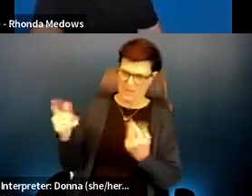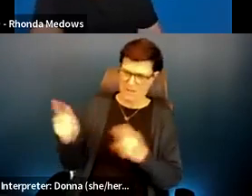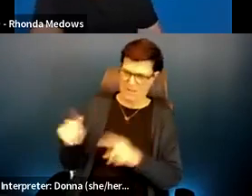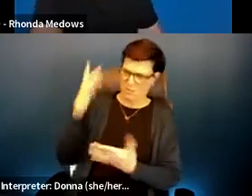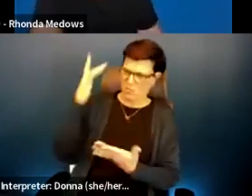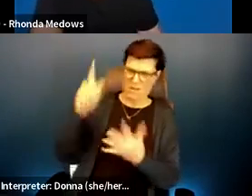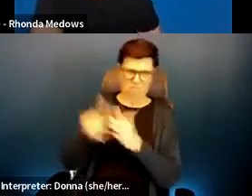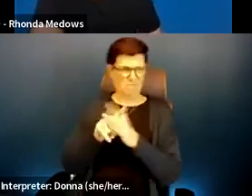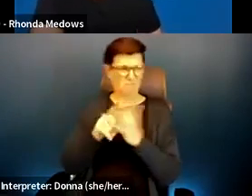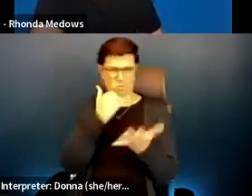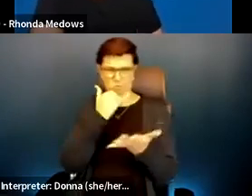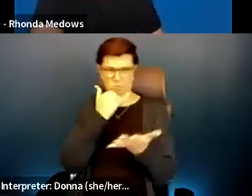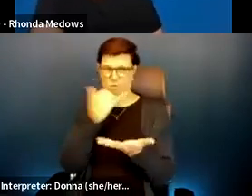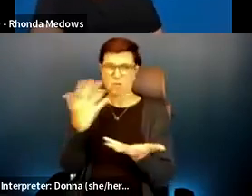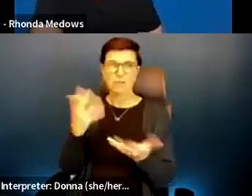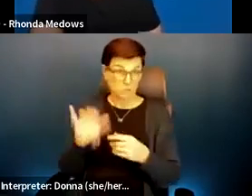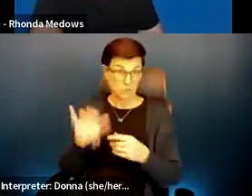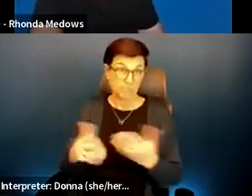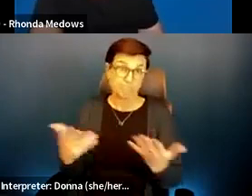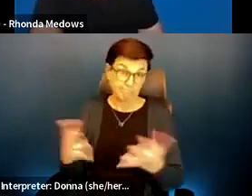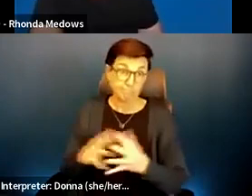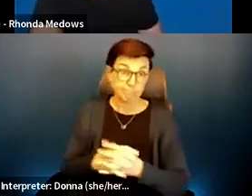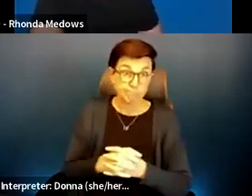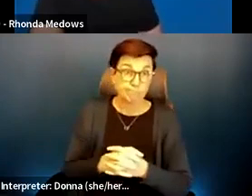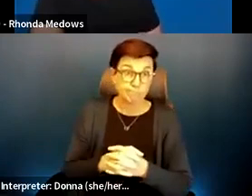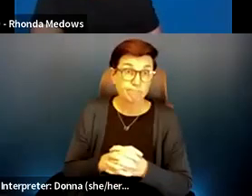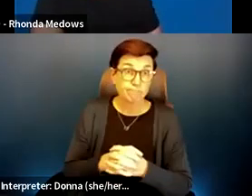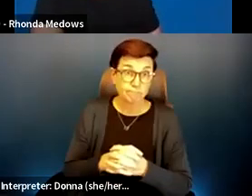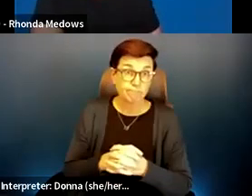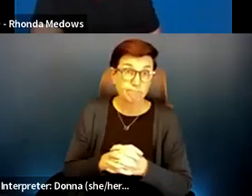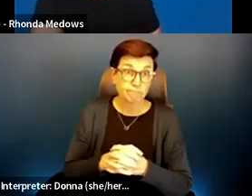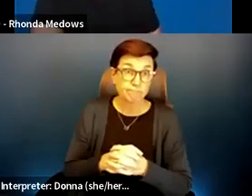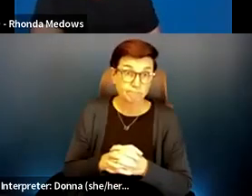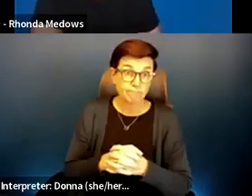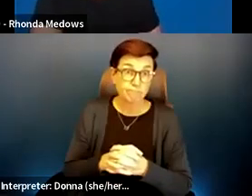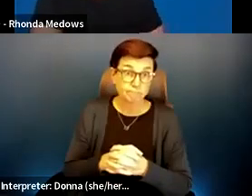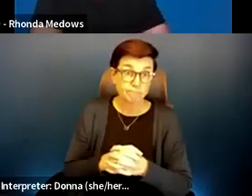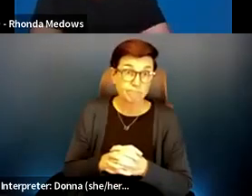This is not sort of figured out around CDC. This is figured out with CDC.